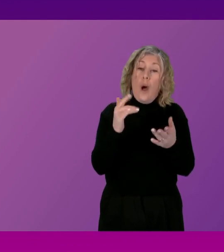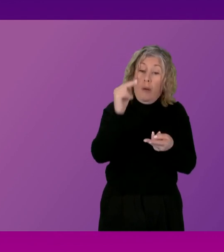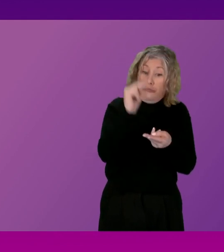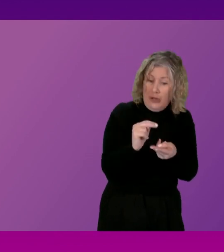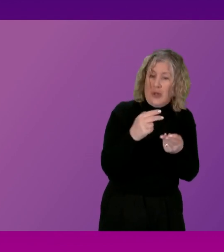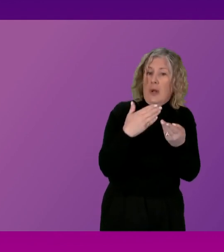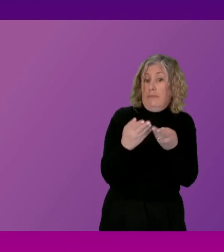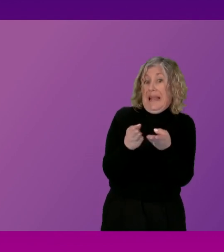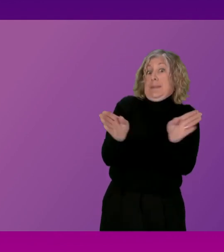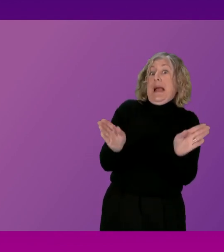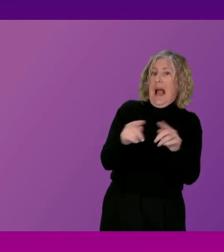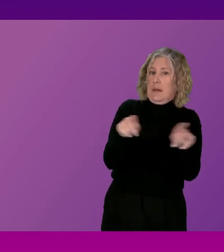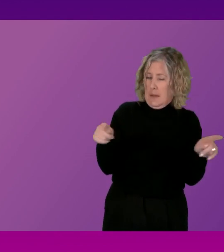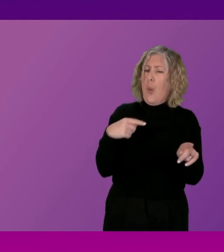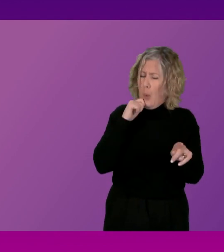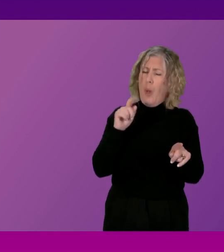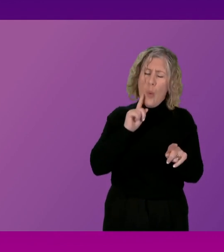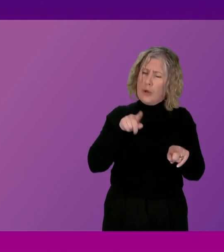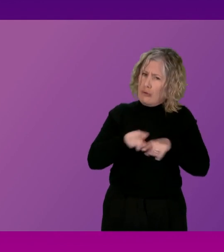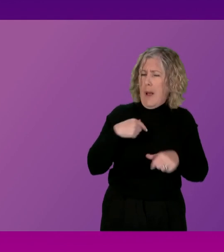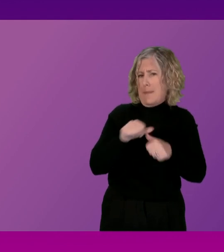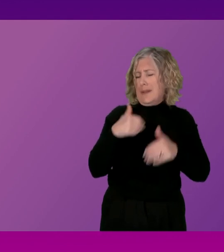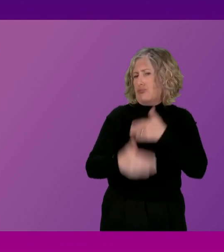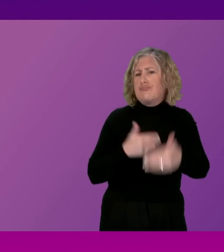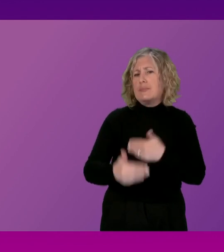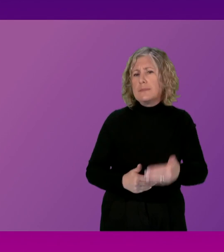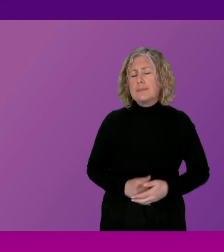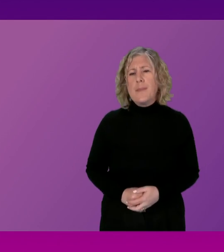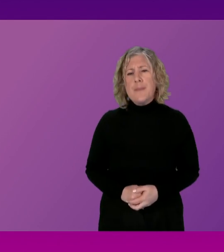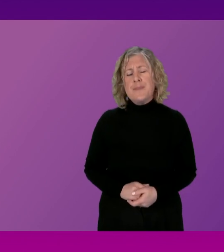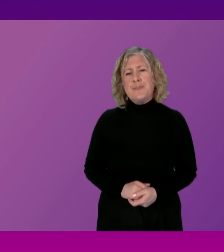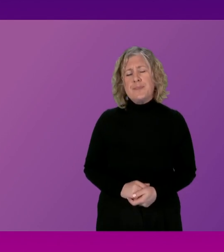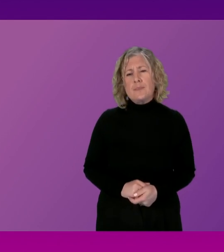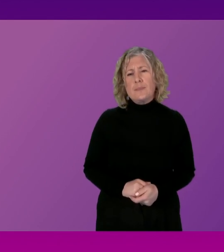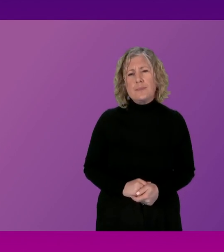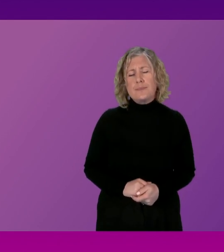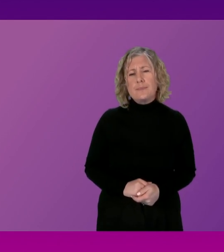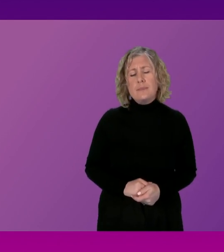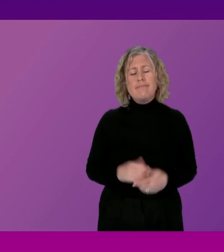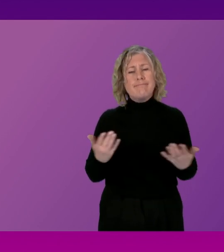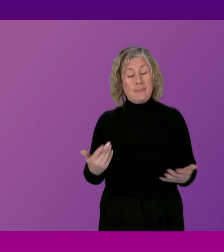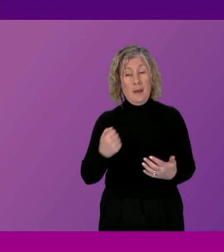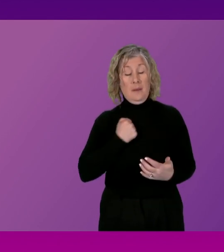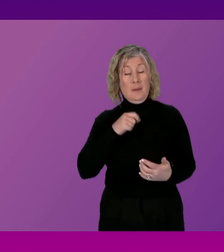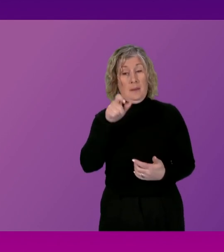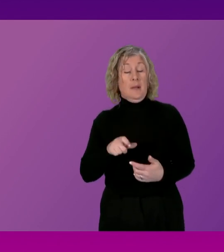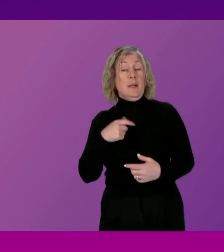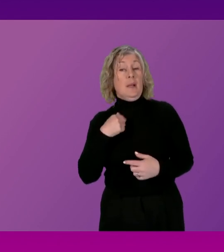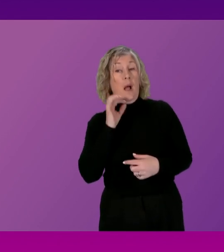we have the power to do so. For those living in the smaller isles in my constituency, ferries to and from the Orkney